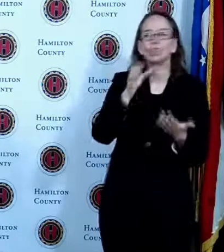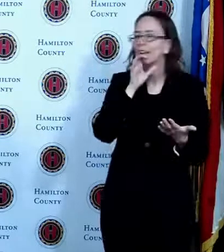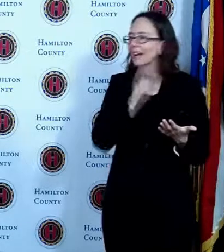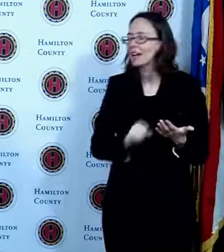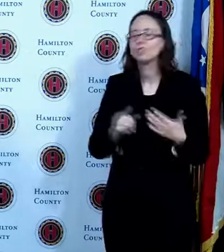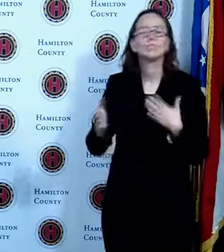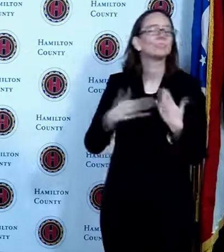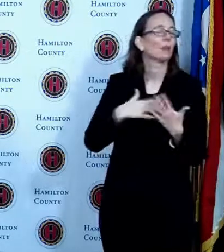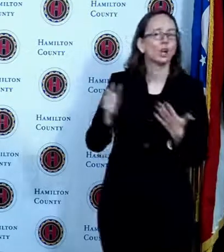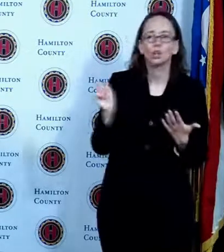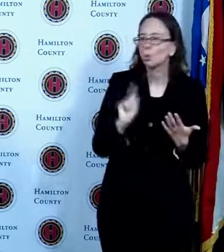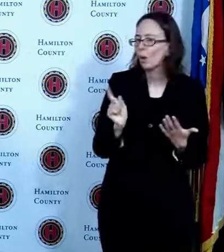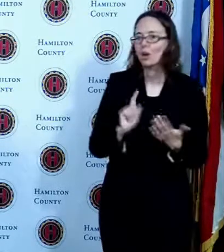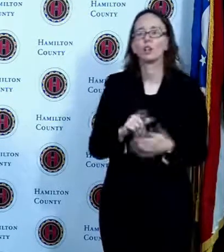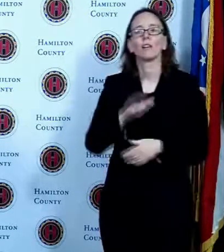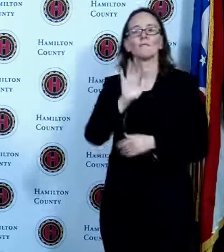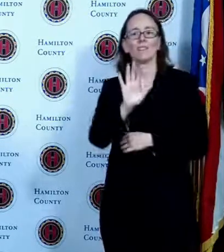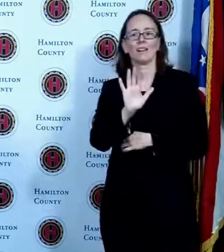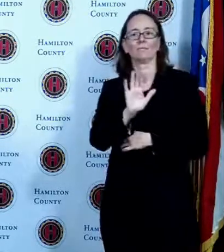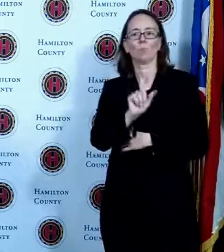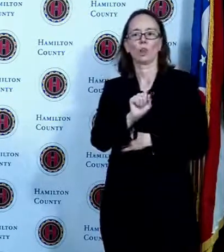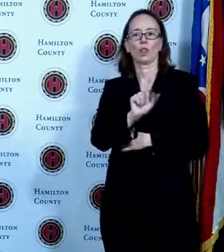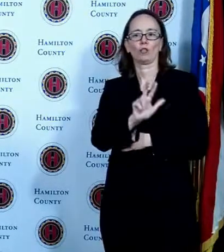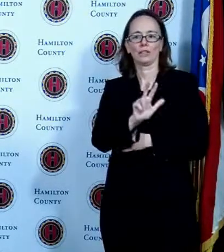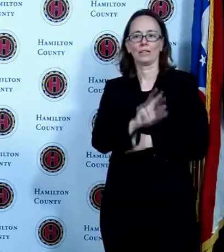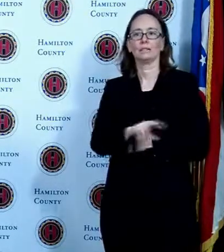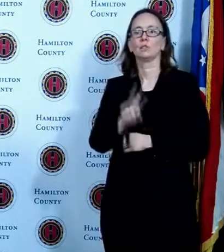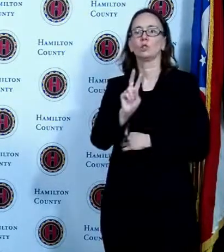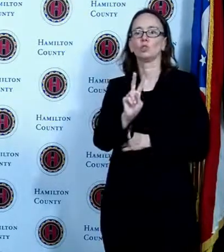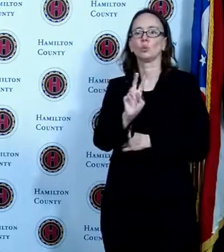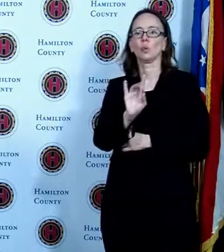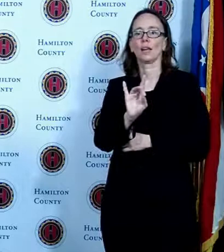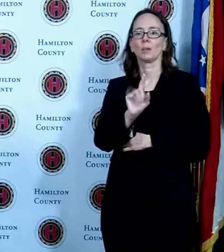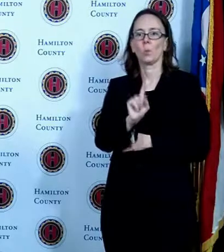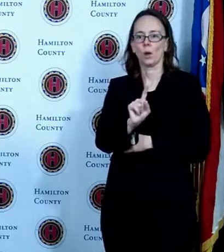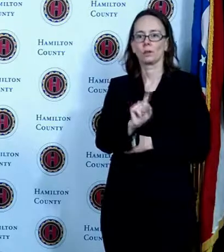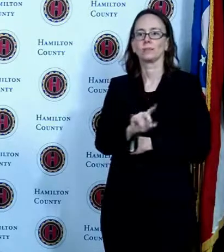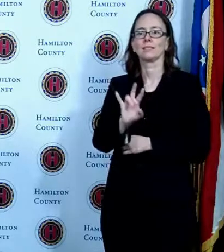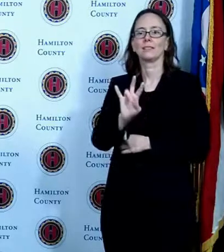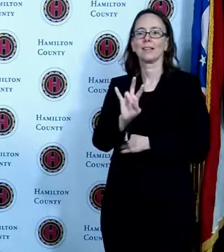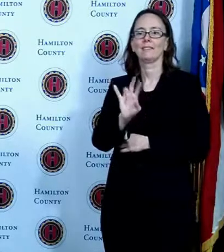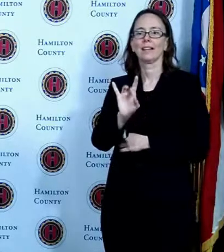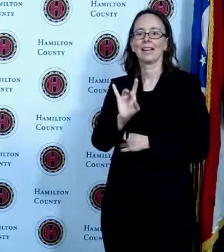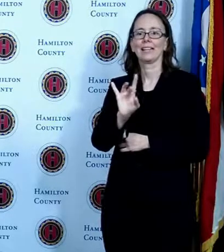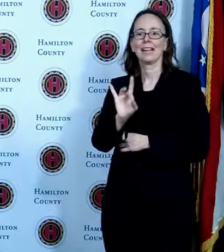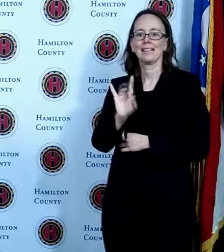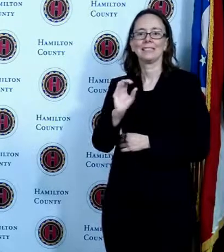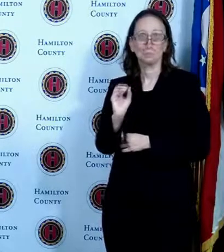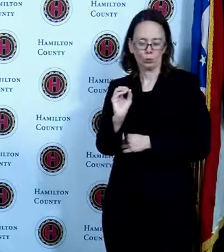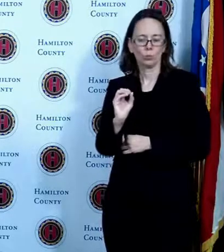513-281-7880 so I mean anecdotally I want